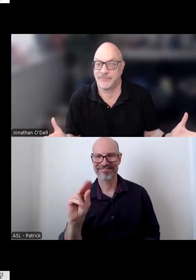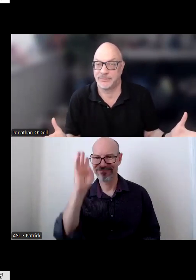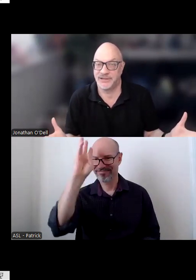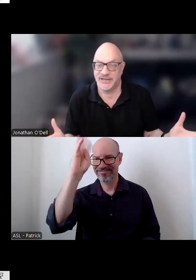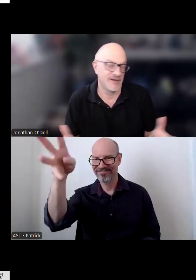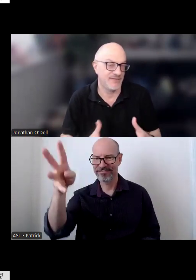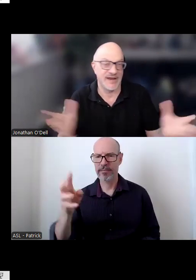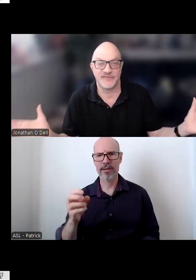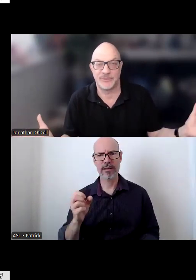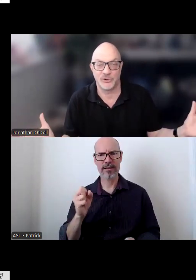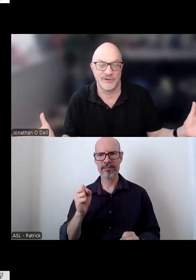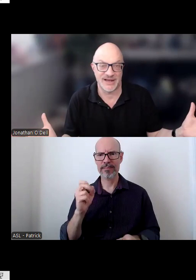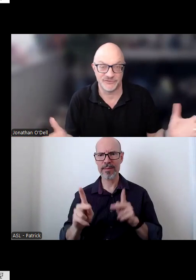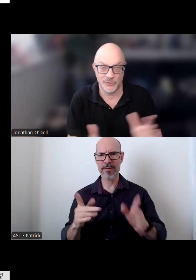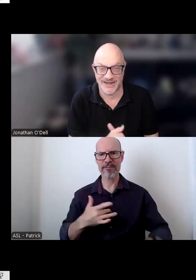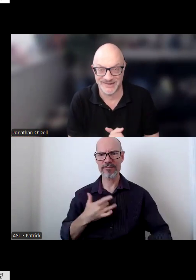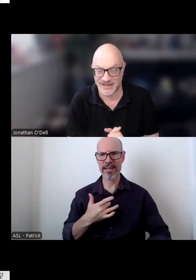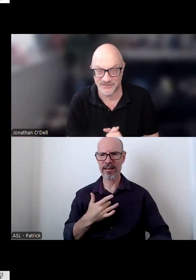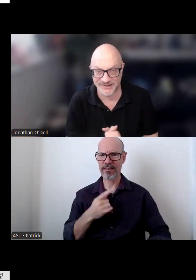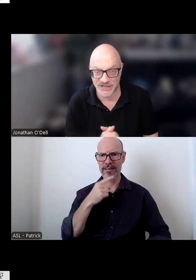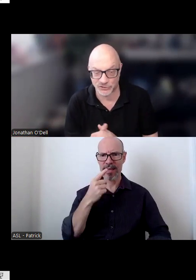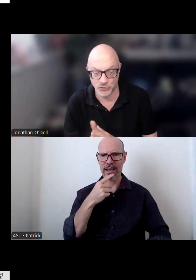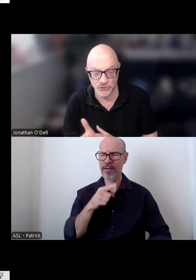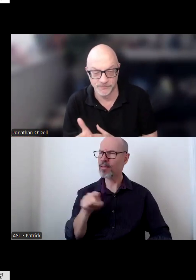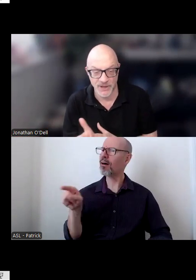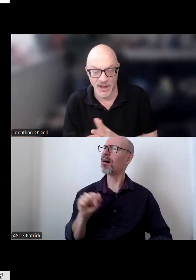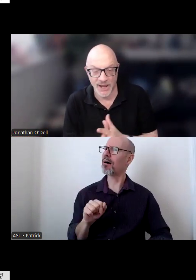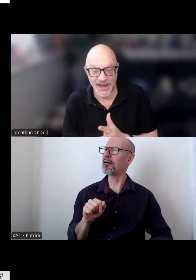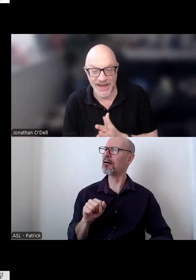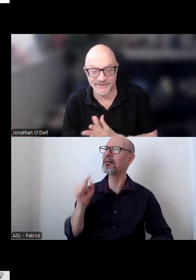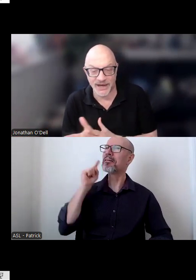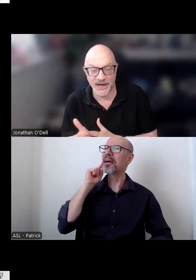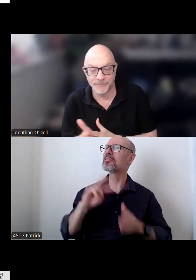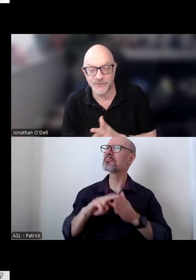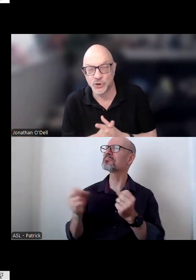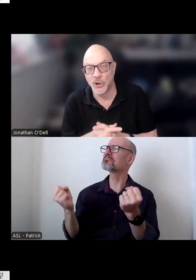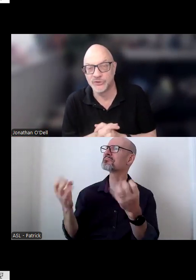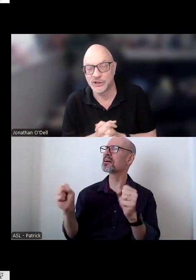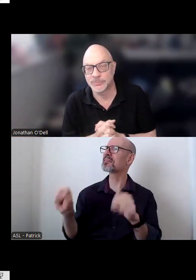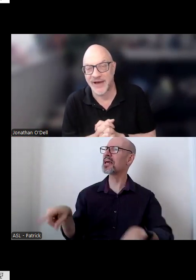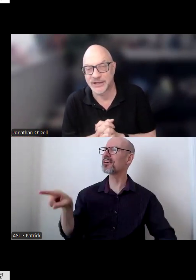That's something, believe it or not, many hearing people Everybody who is deaf knows That's not true.